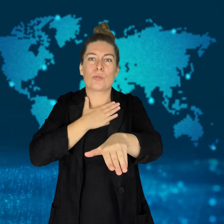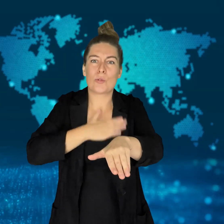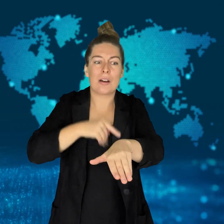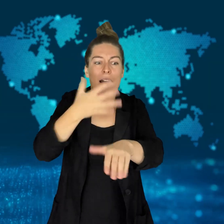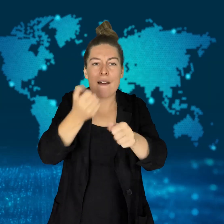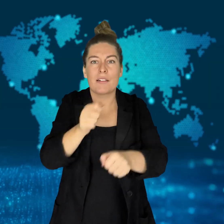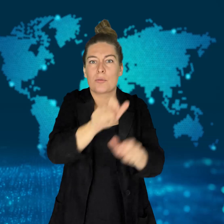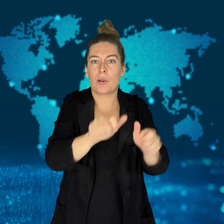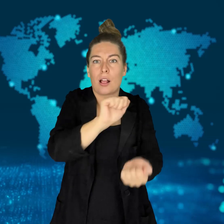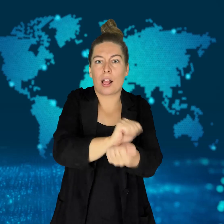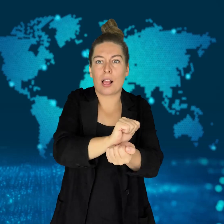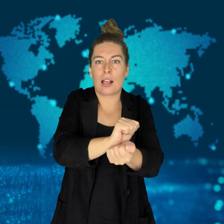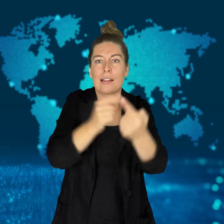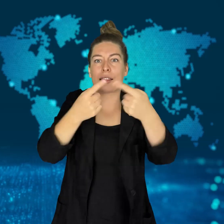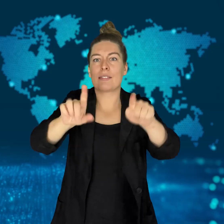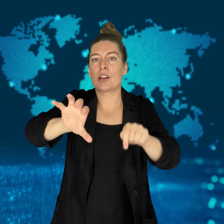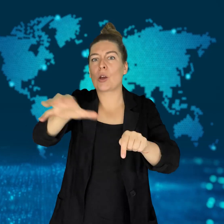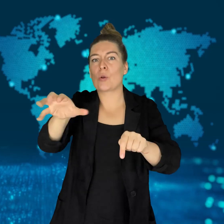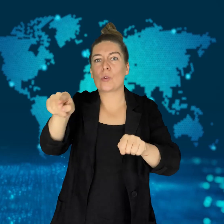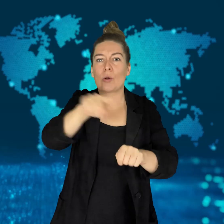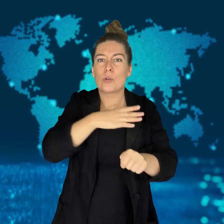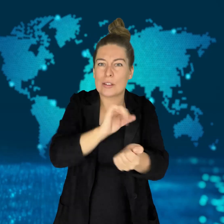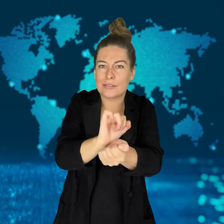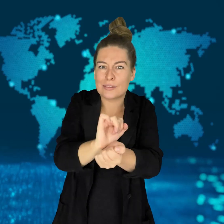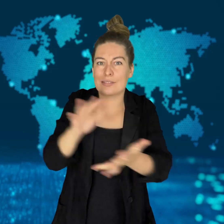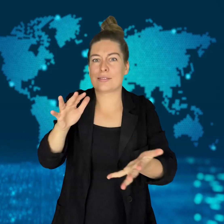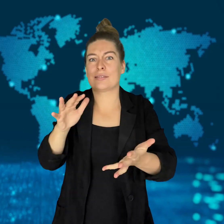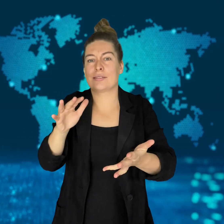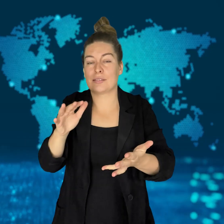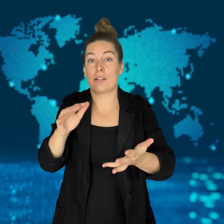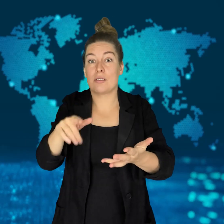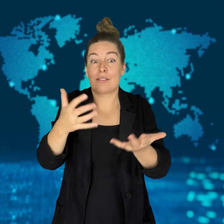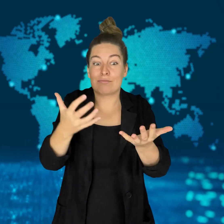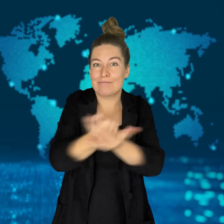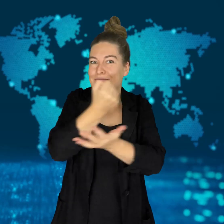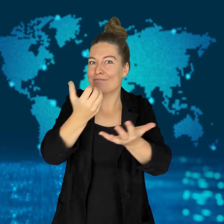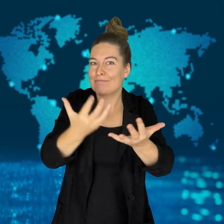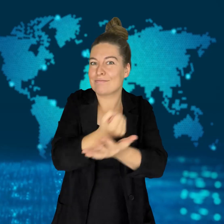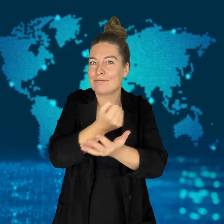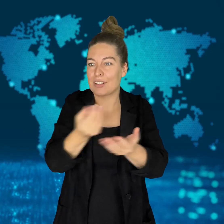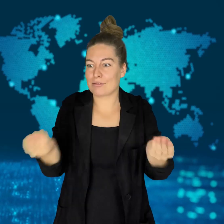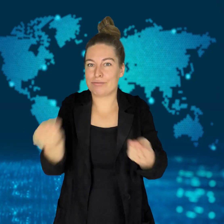for family members to be returned to their homes - as well as from other countries.